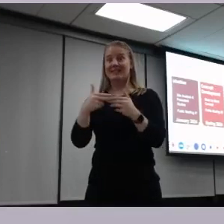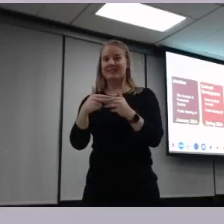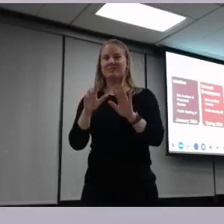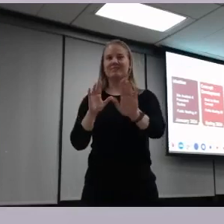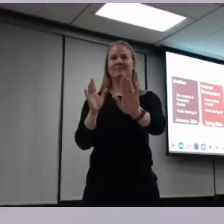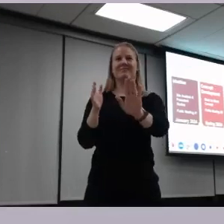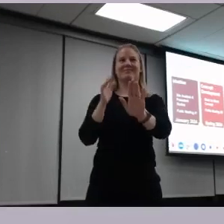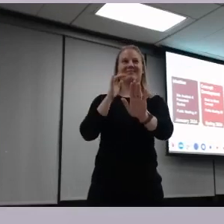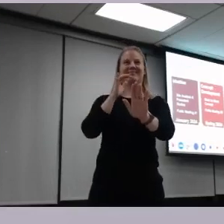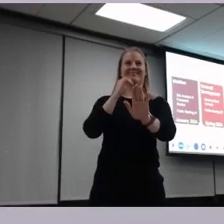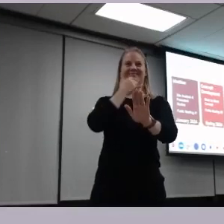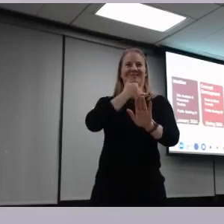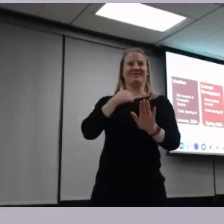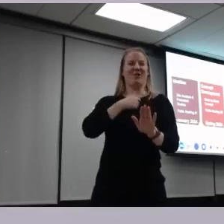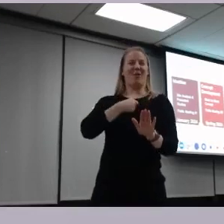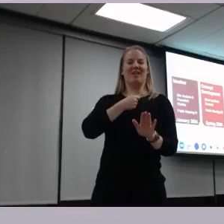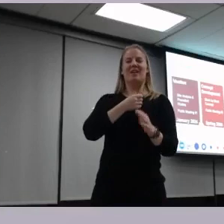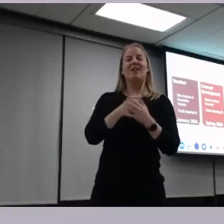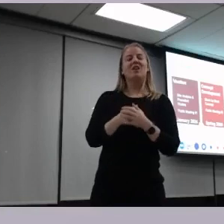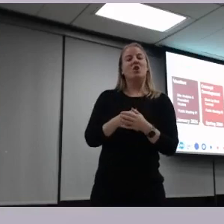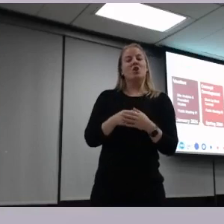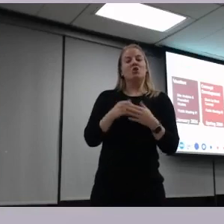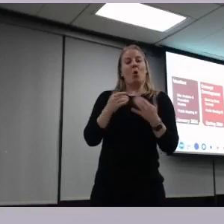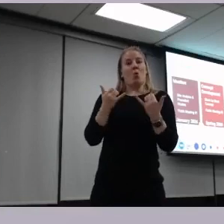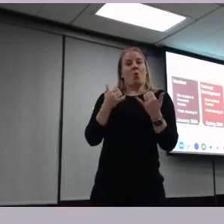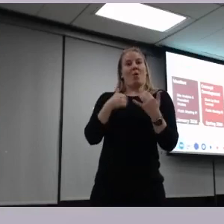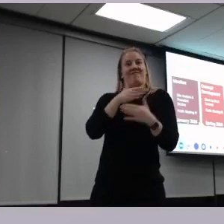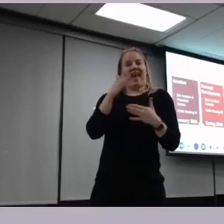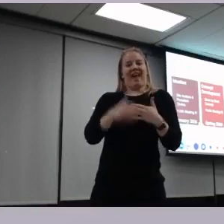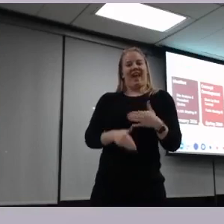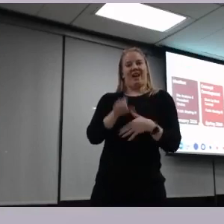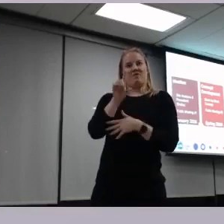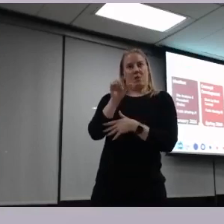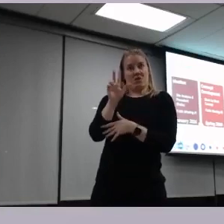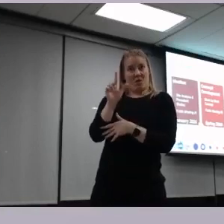So the end of 2023, we